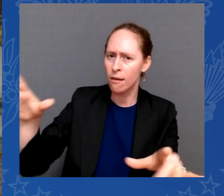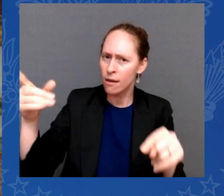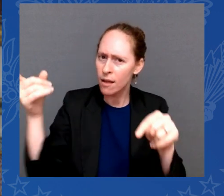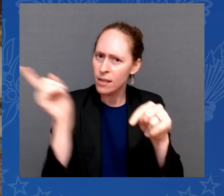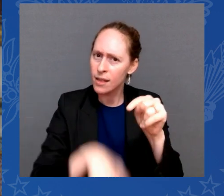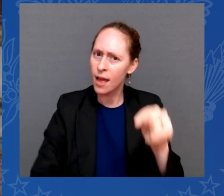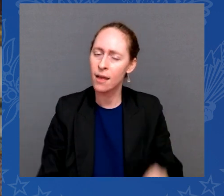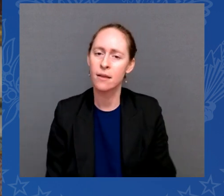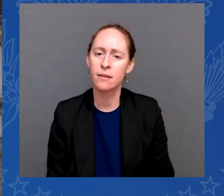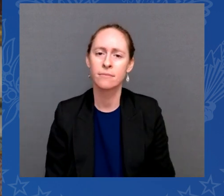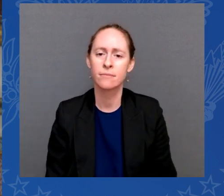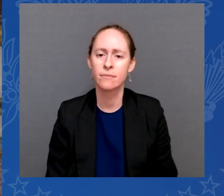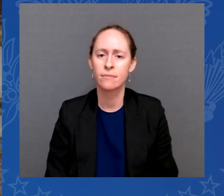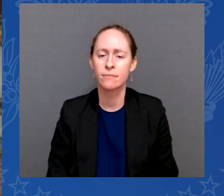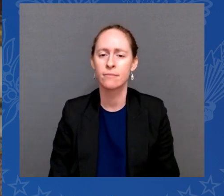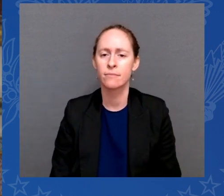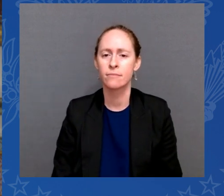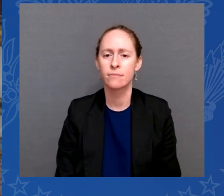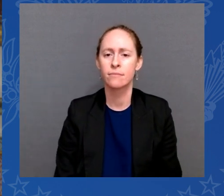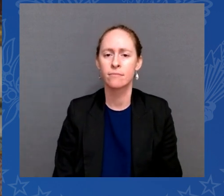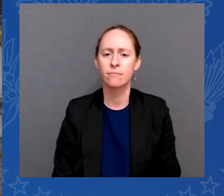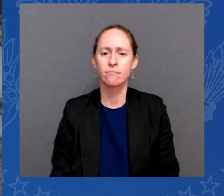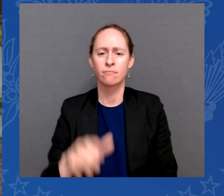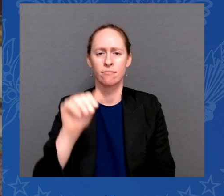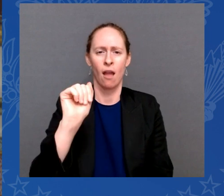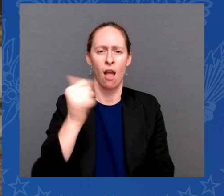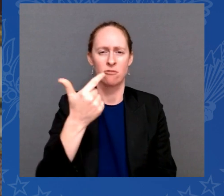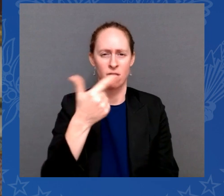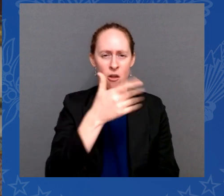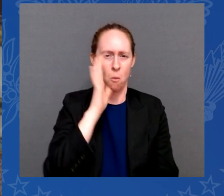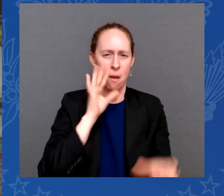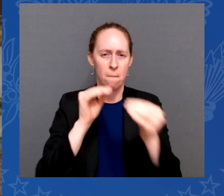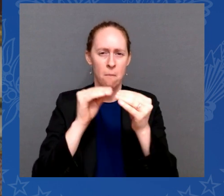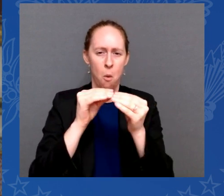to affirm that that law protects emergency department providers